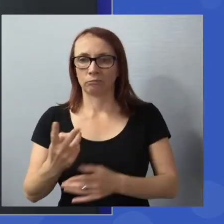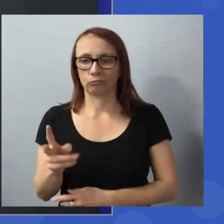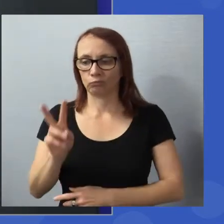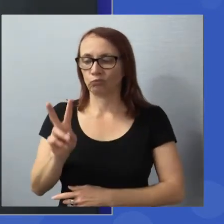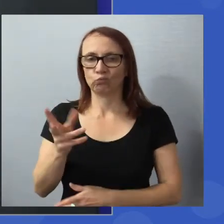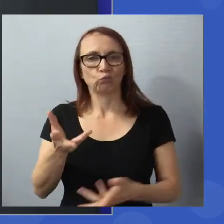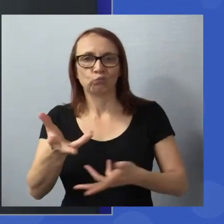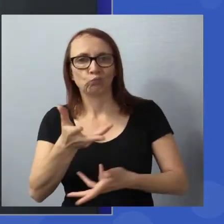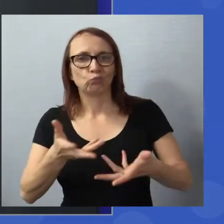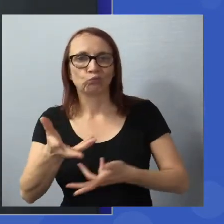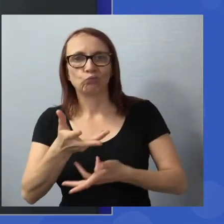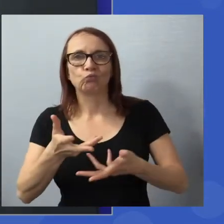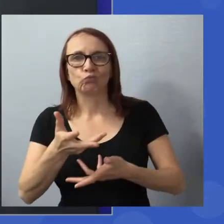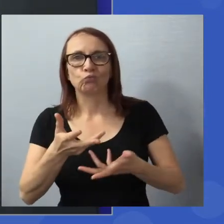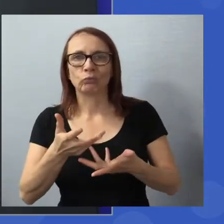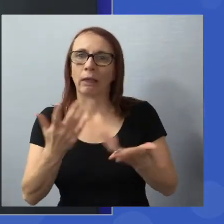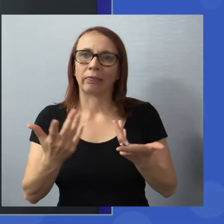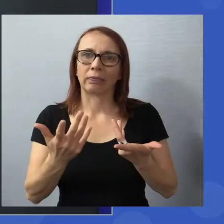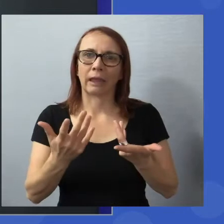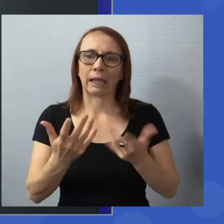on your statements and then there's going to be a Q&A where you can question